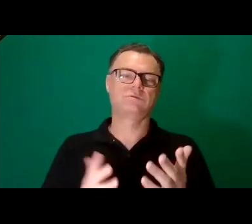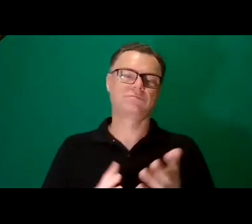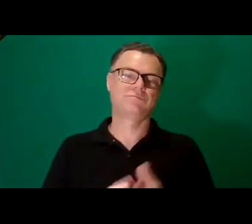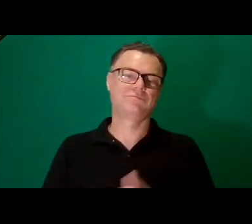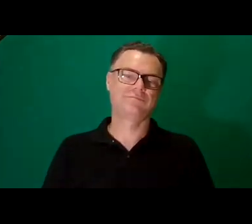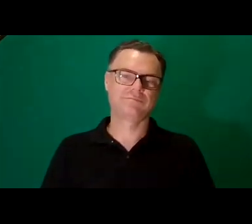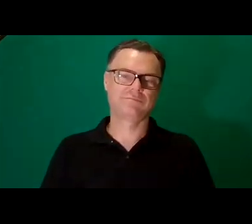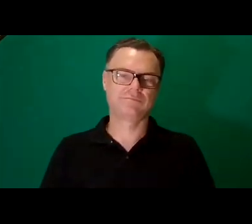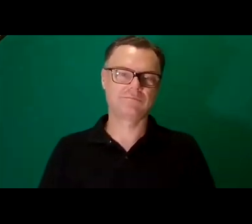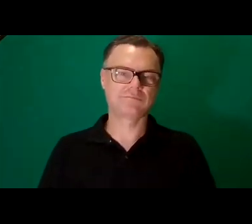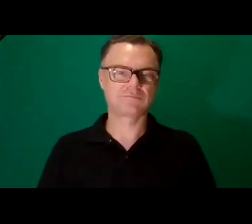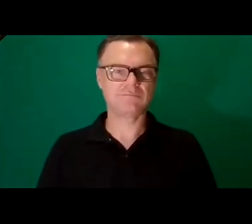And now, knowing